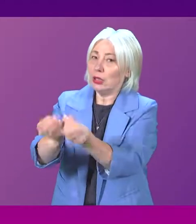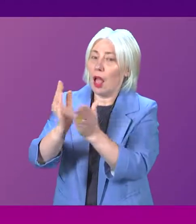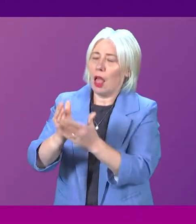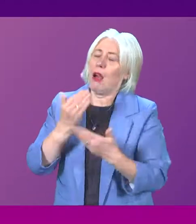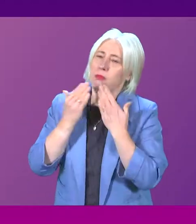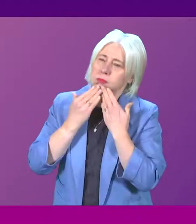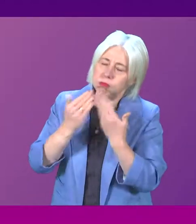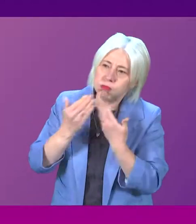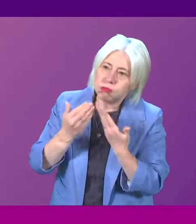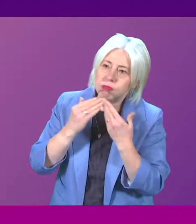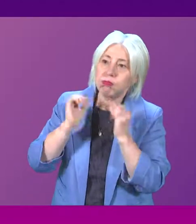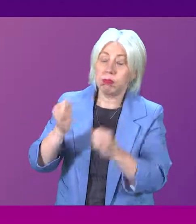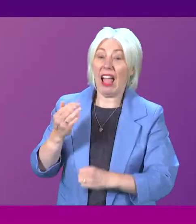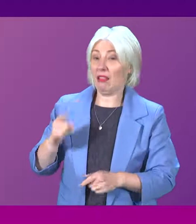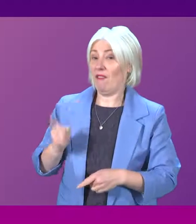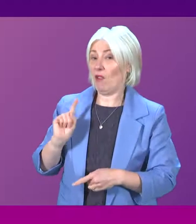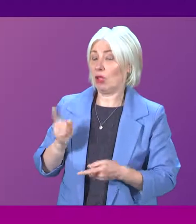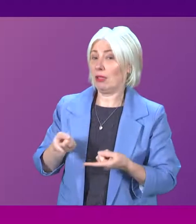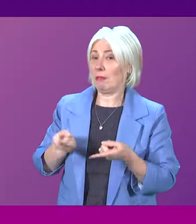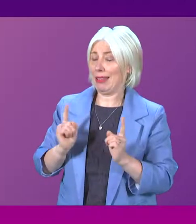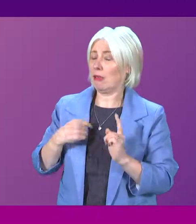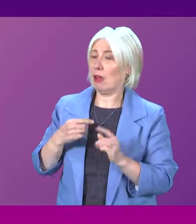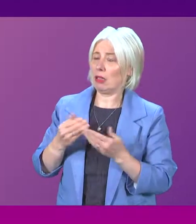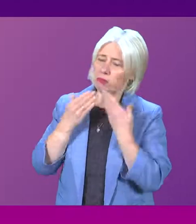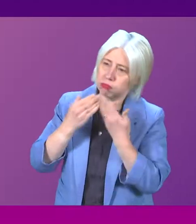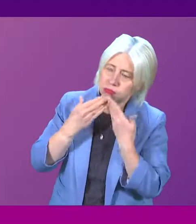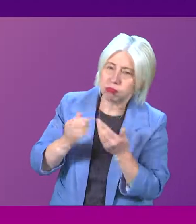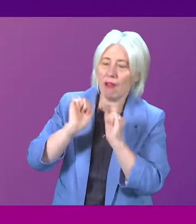gratitude and that of the First Minister to Lord Brailsford for his agreement to take